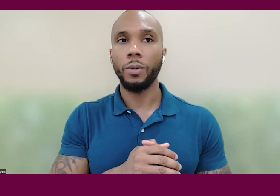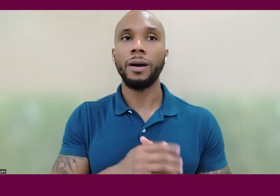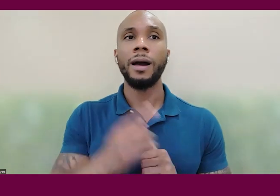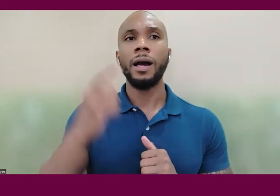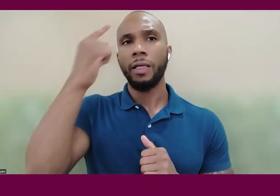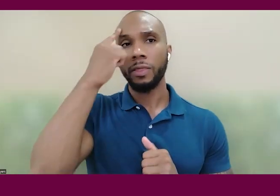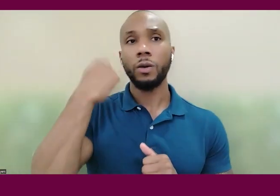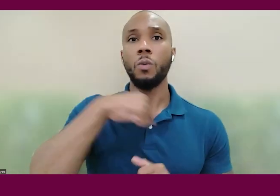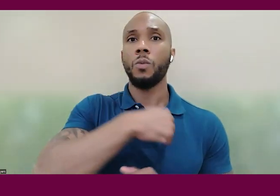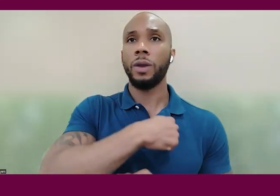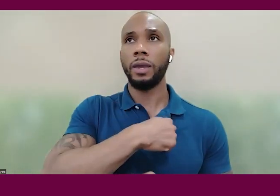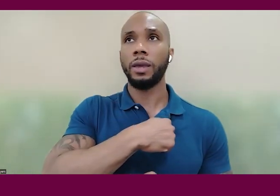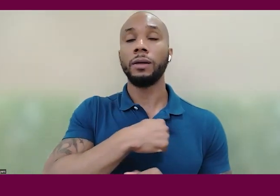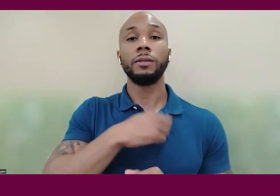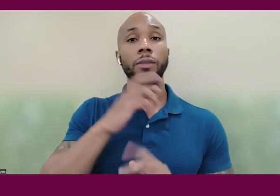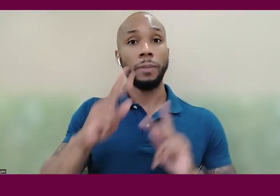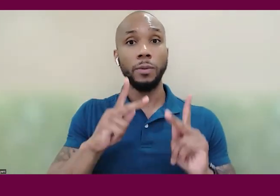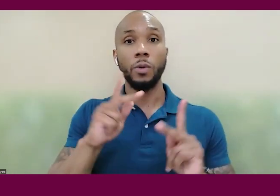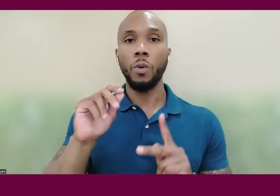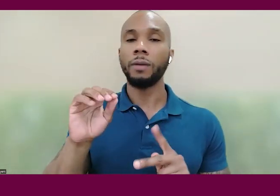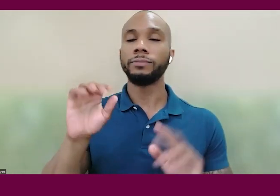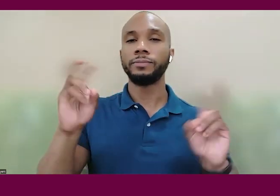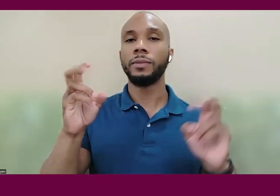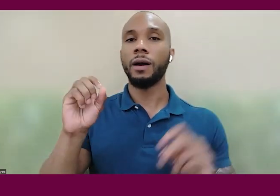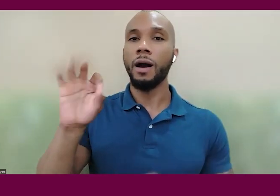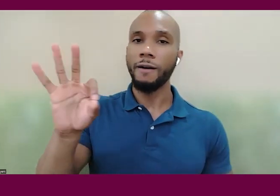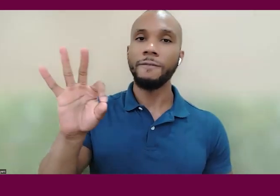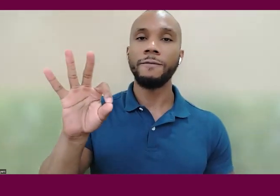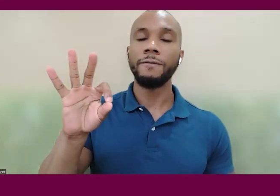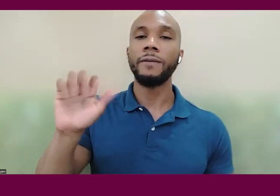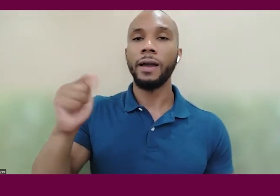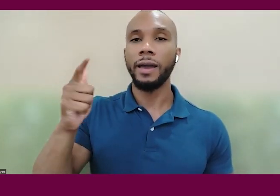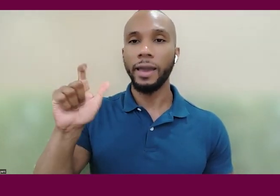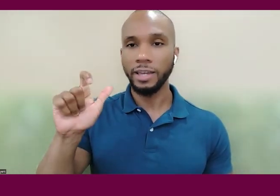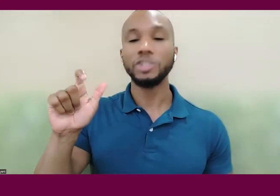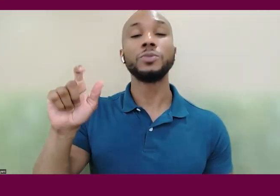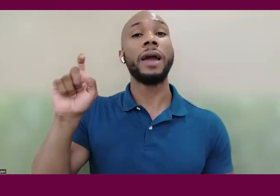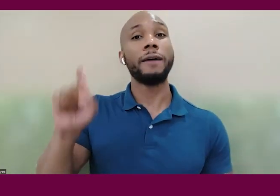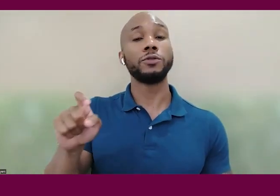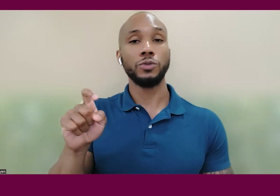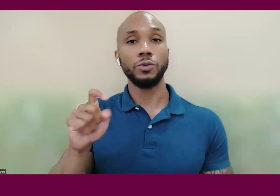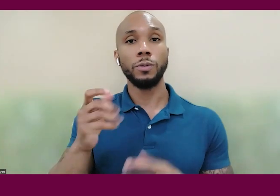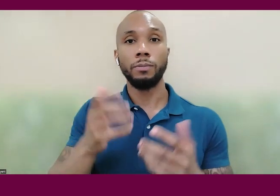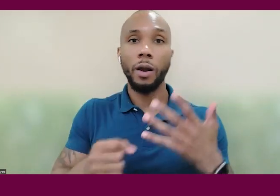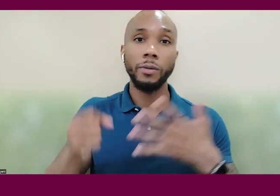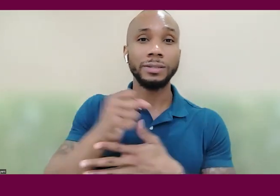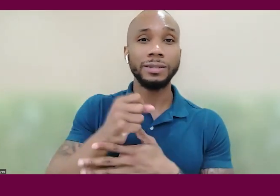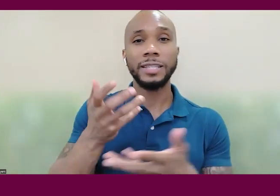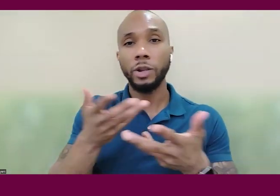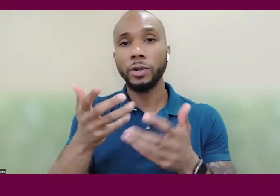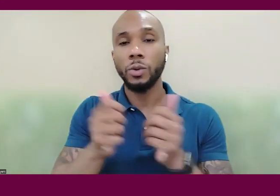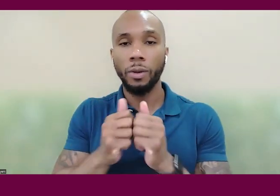I think we have to, those of us who are of age have to prioritize interacting with young folks.